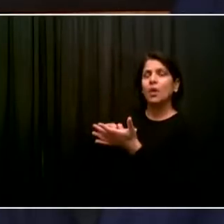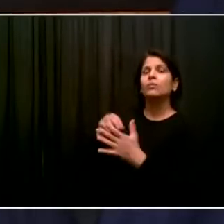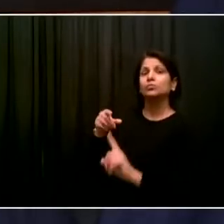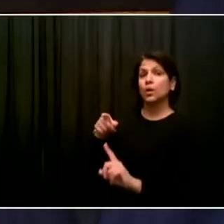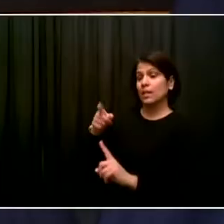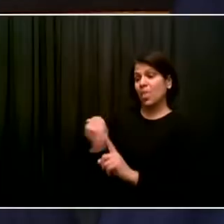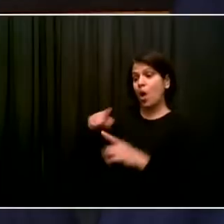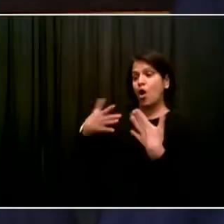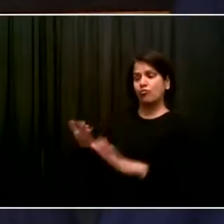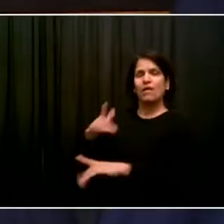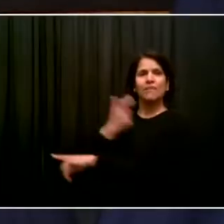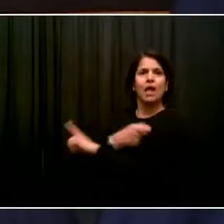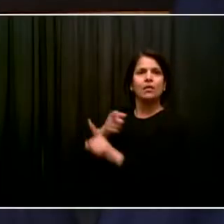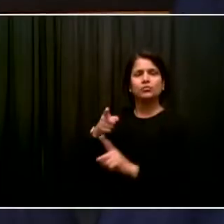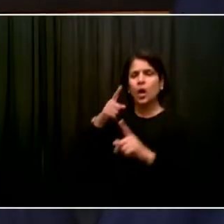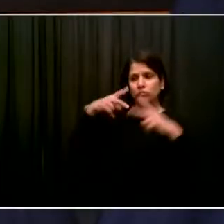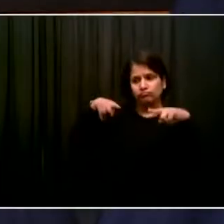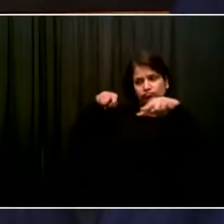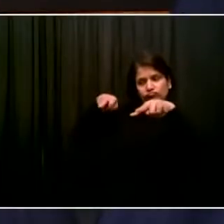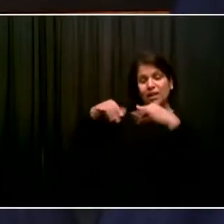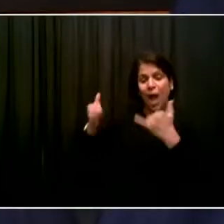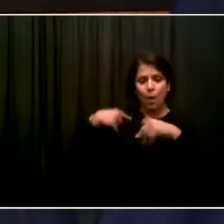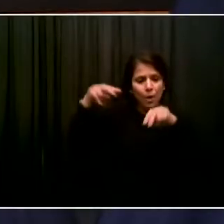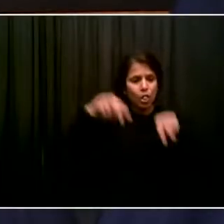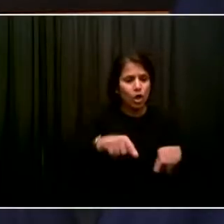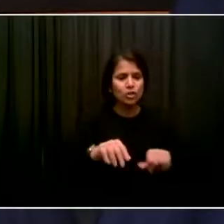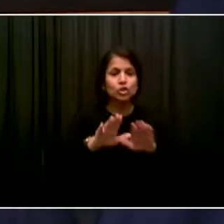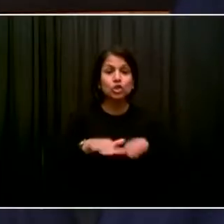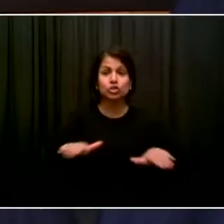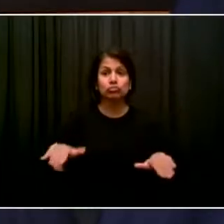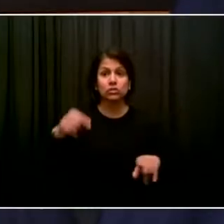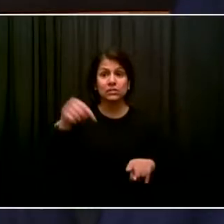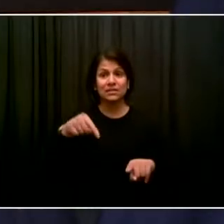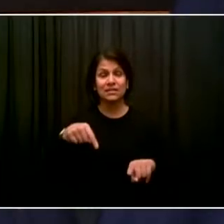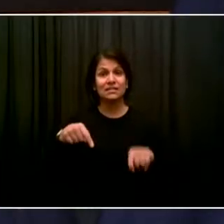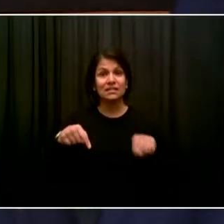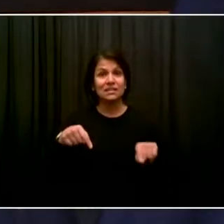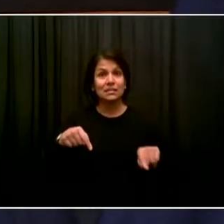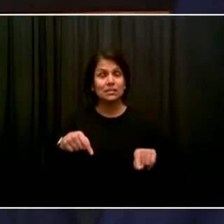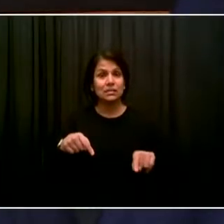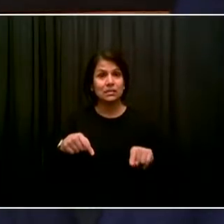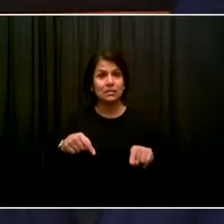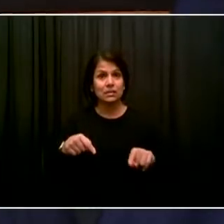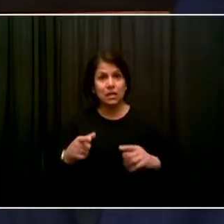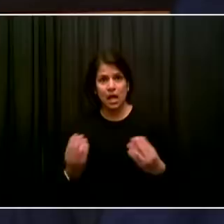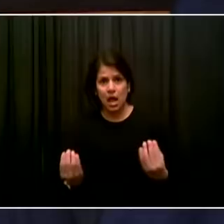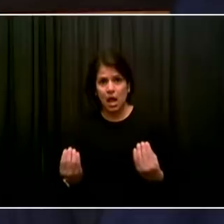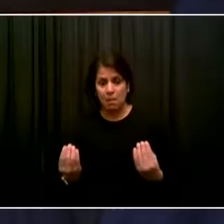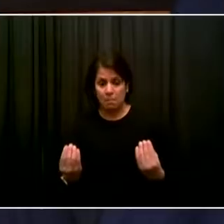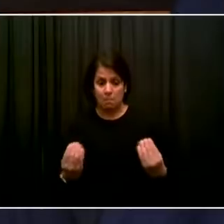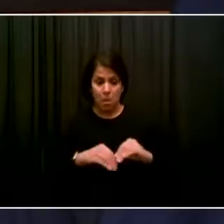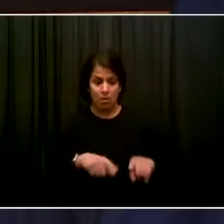PRE-EXISTING CONDITIONS, YOU